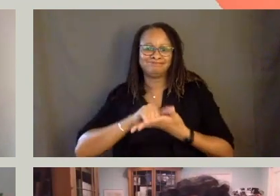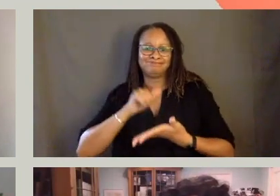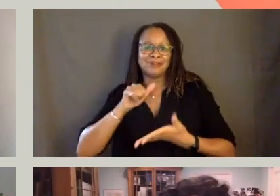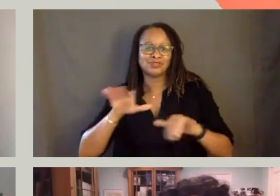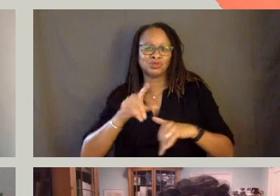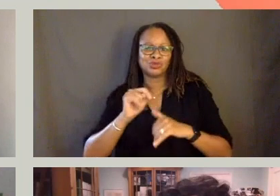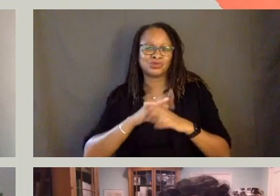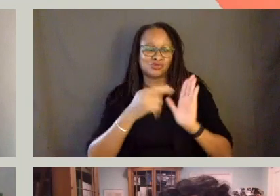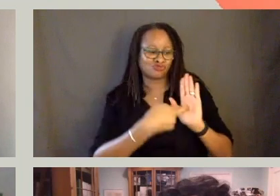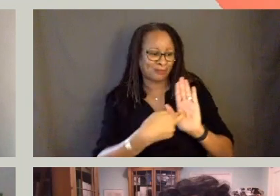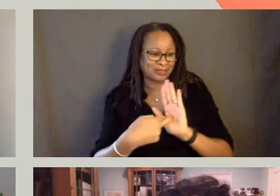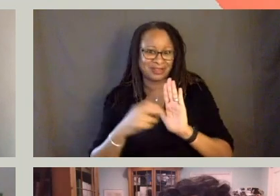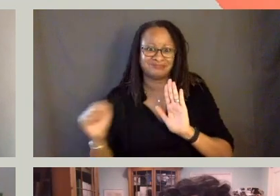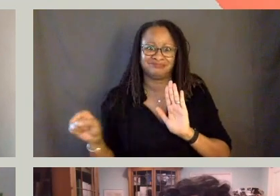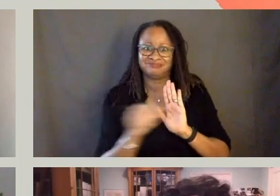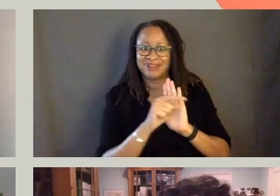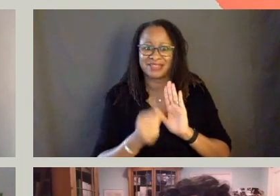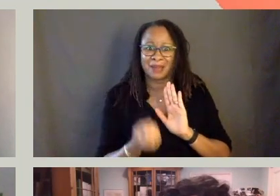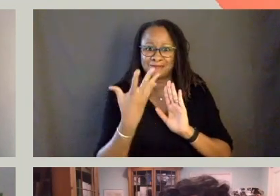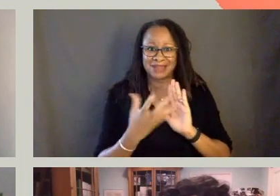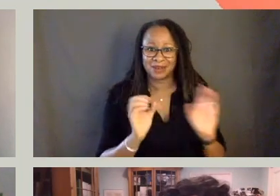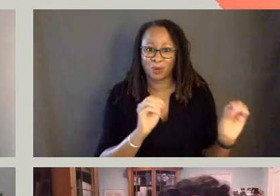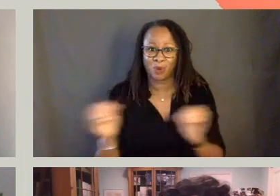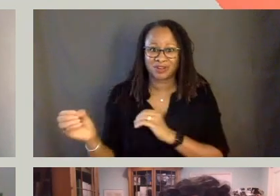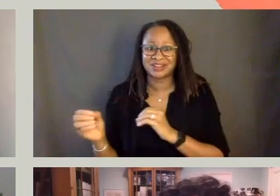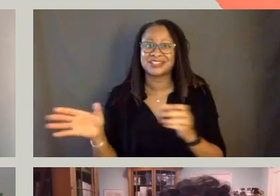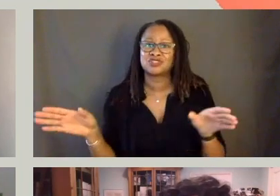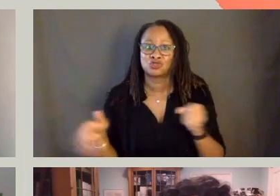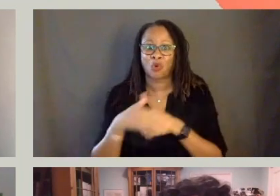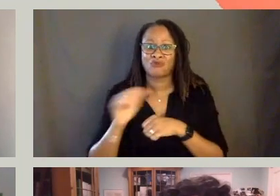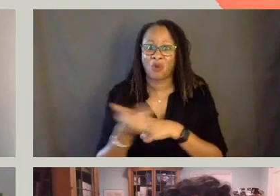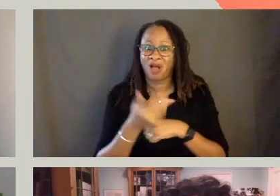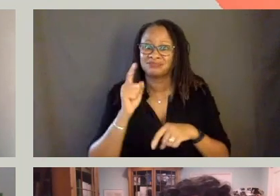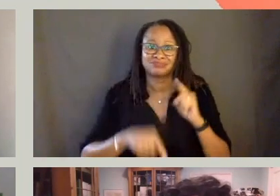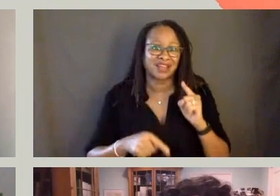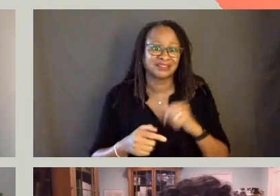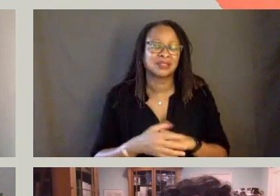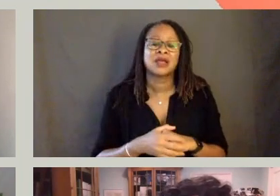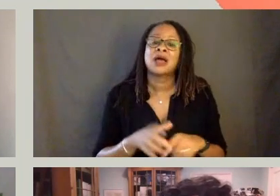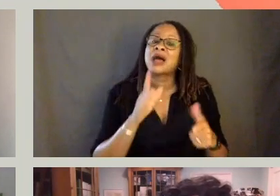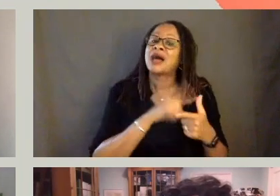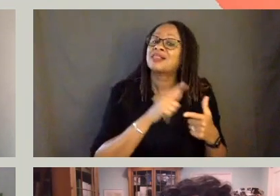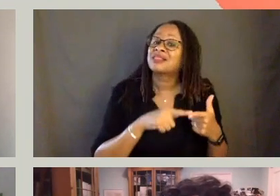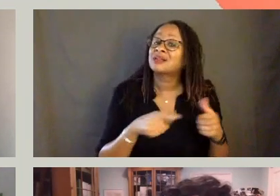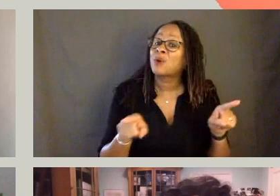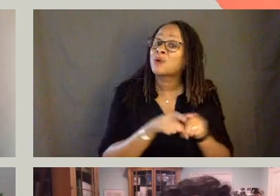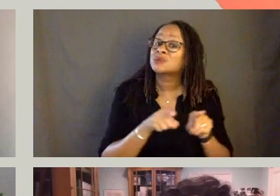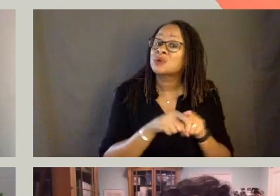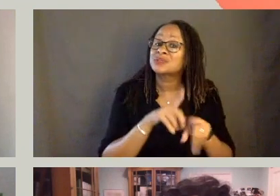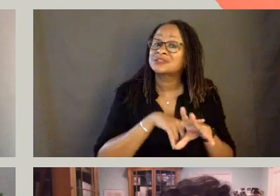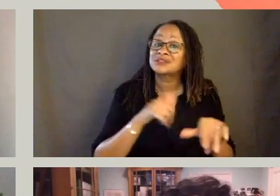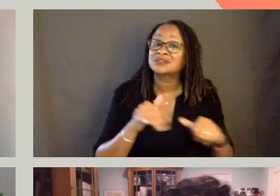to represent that many organizations as a whole, and also that, I had to realize